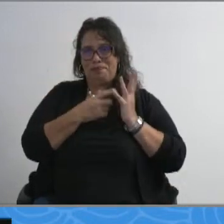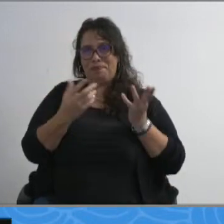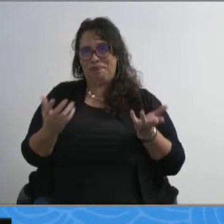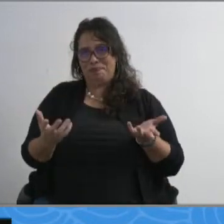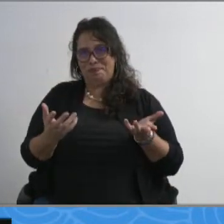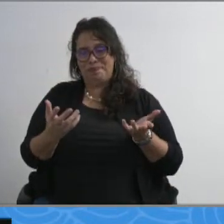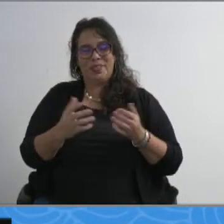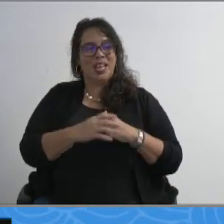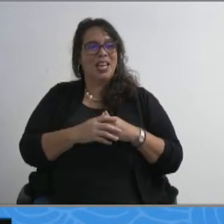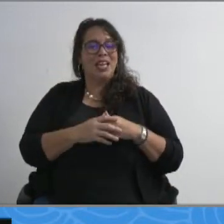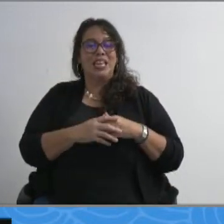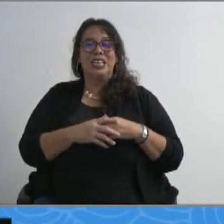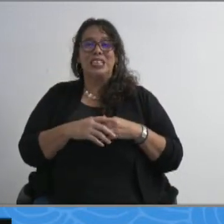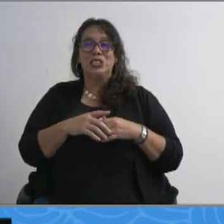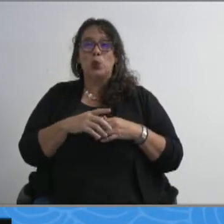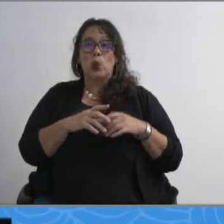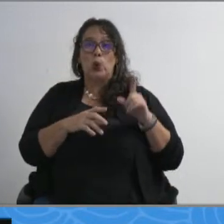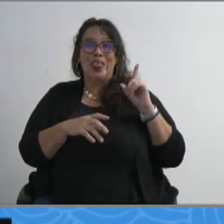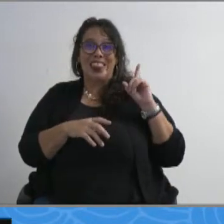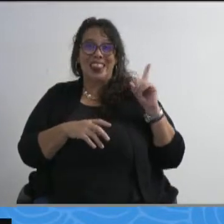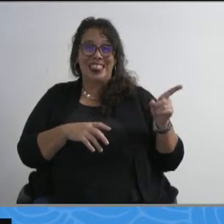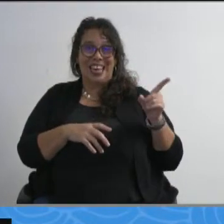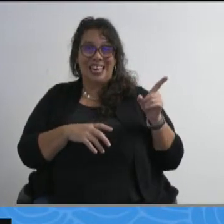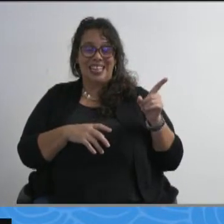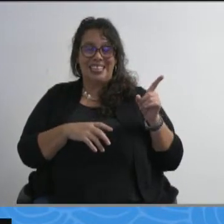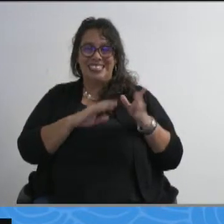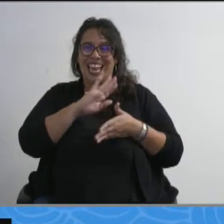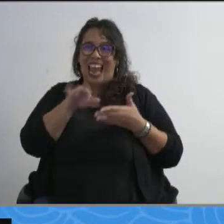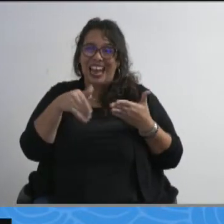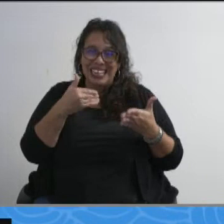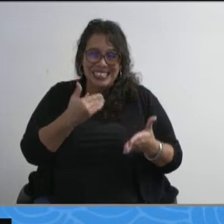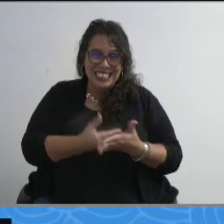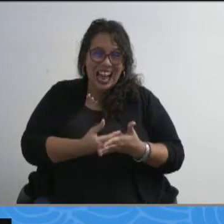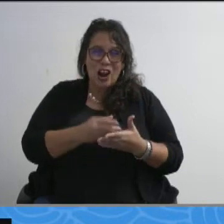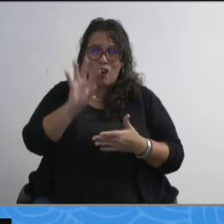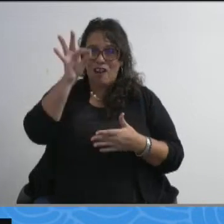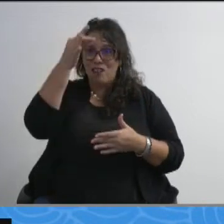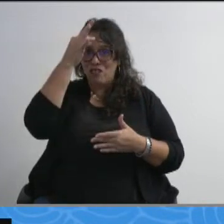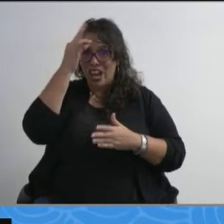this is the entire federal addendum along with the next slide.